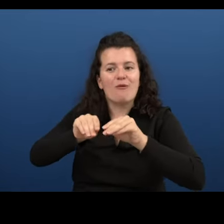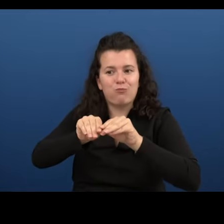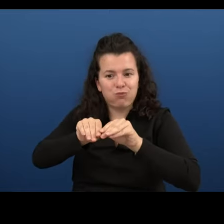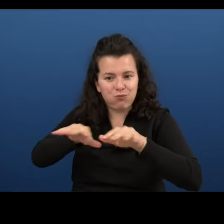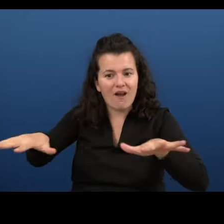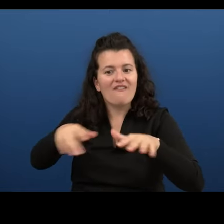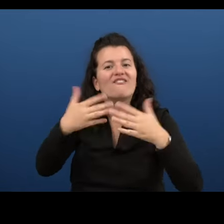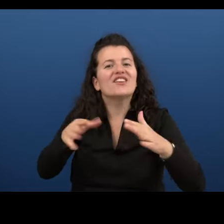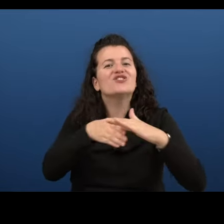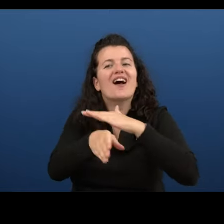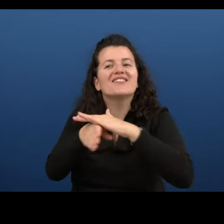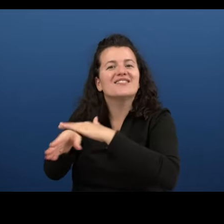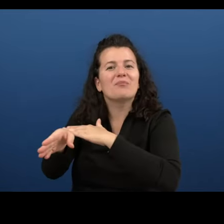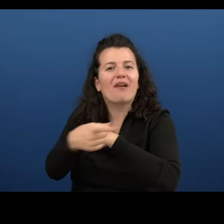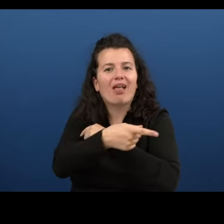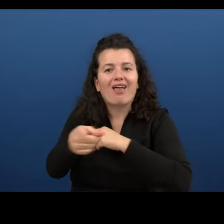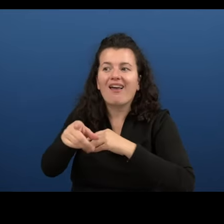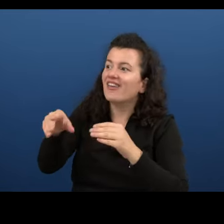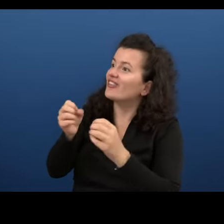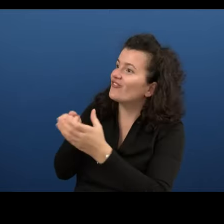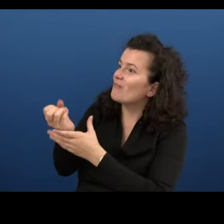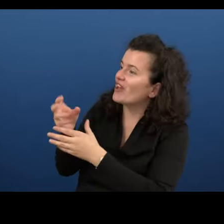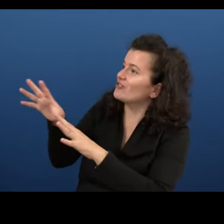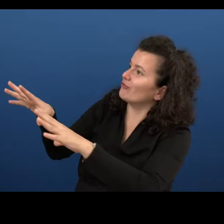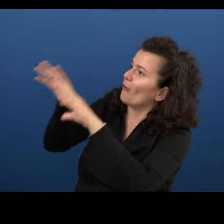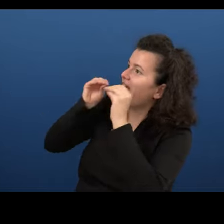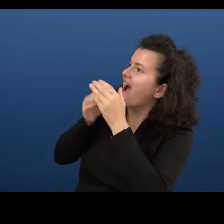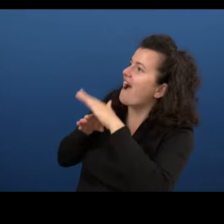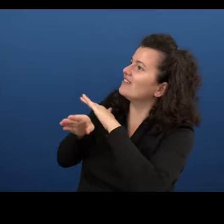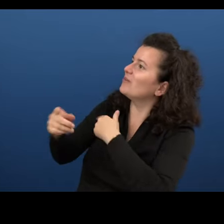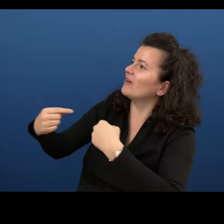of two pronged approach, so that's that's one significant area also you know I echo